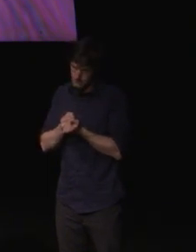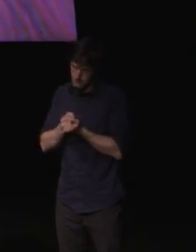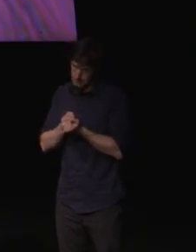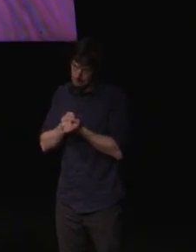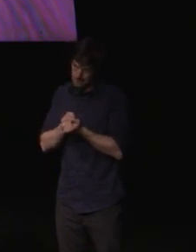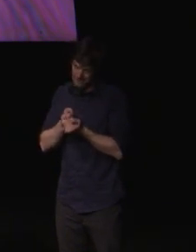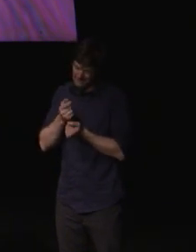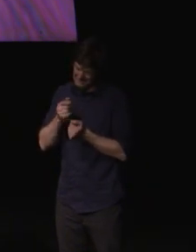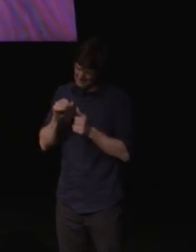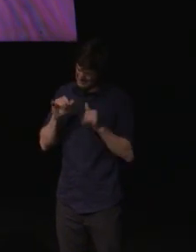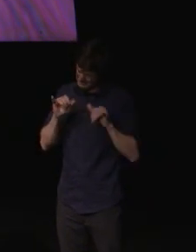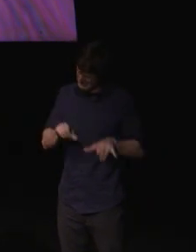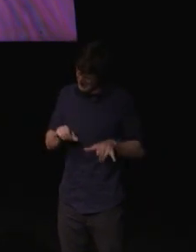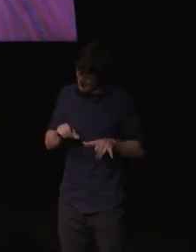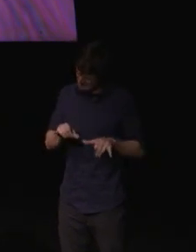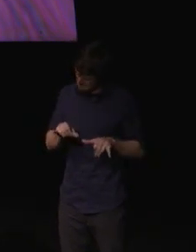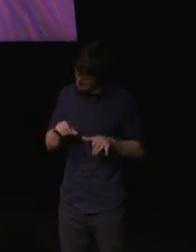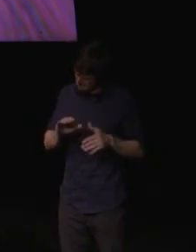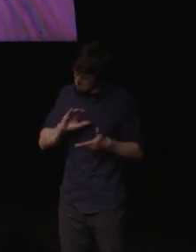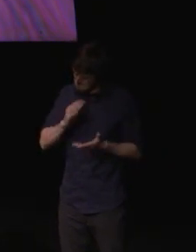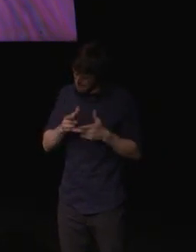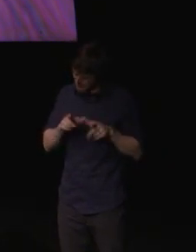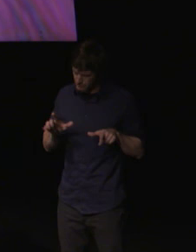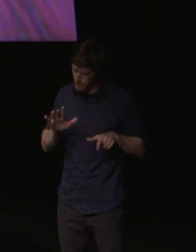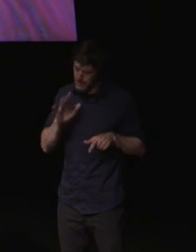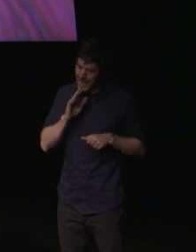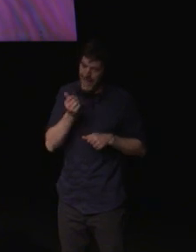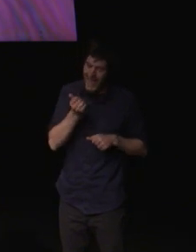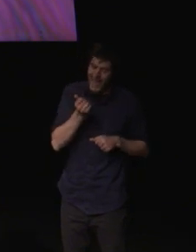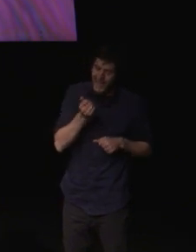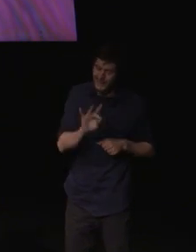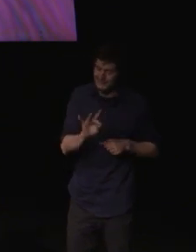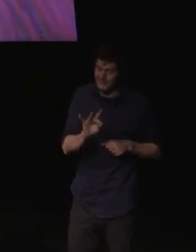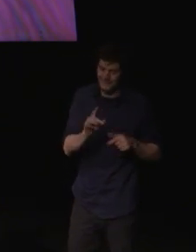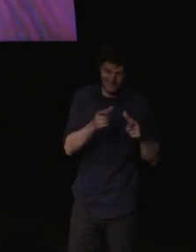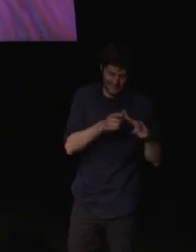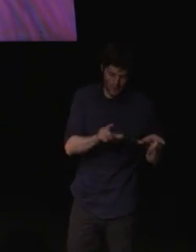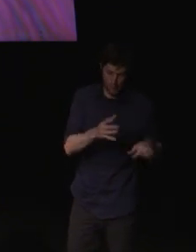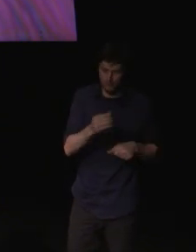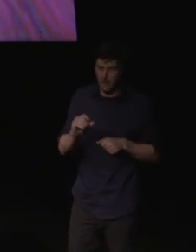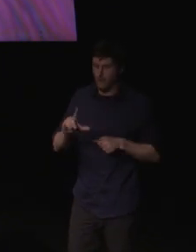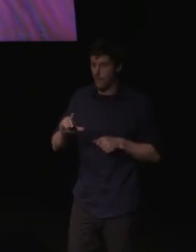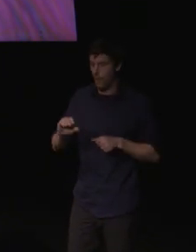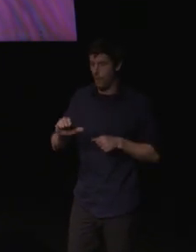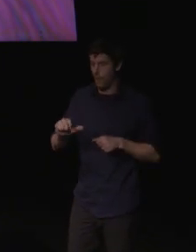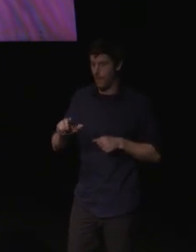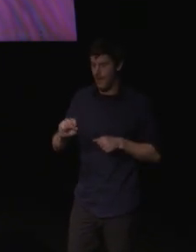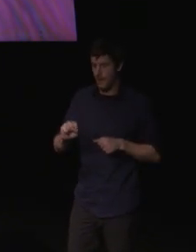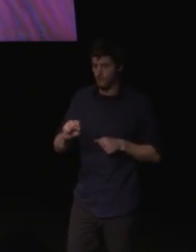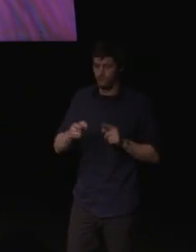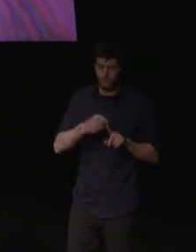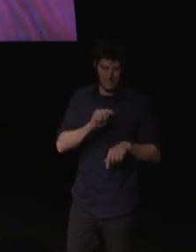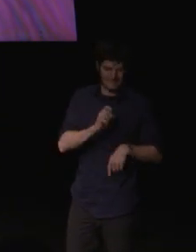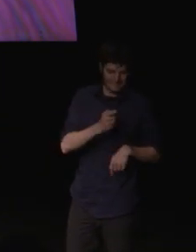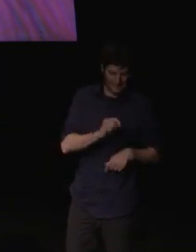I think it's 18 languages and locales for the Text-to-Text translation, and about that number for the other types of translations